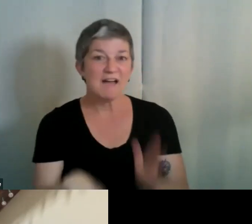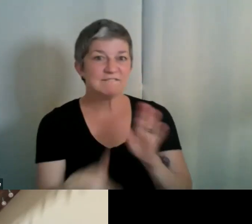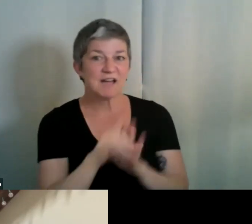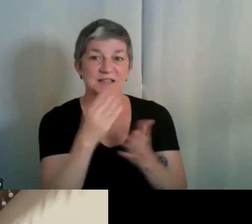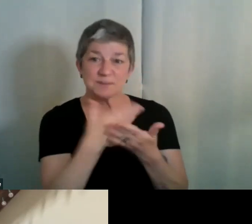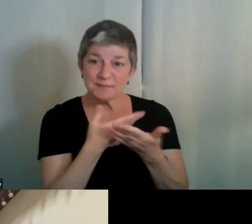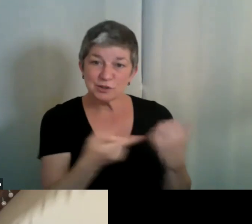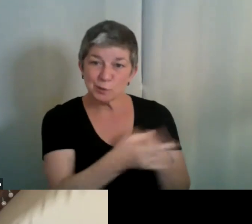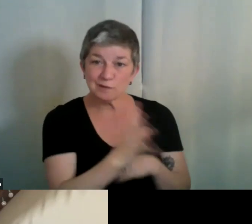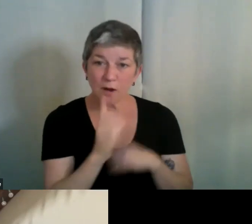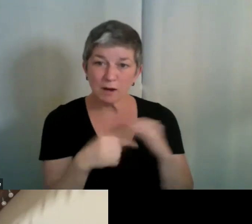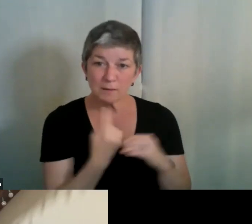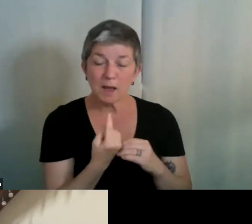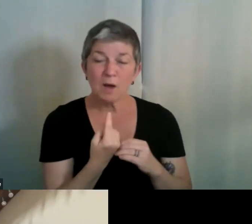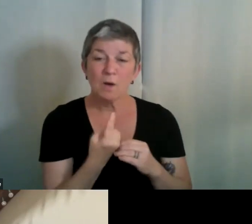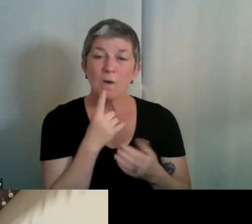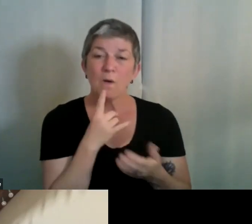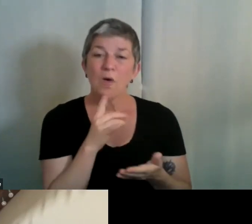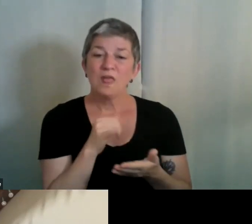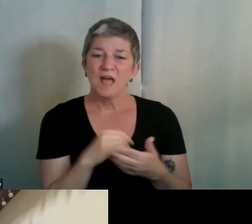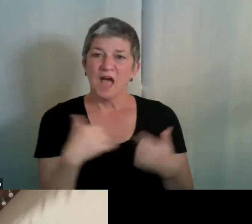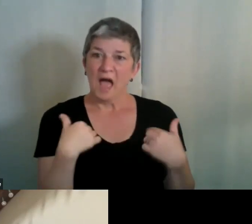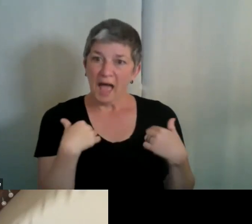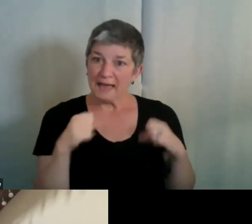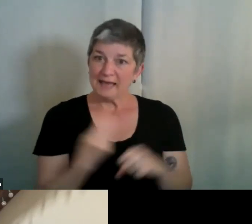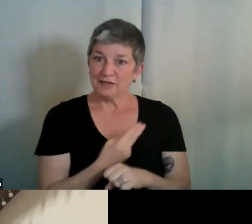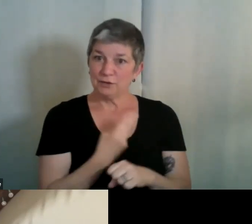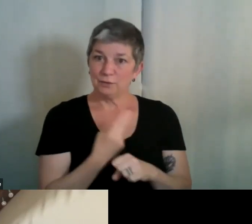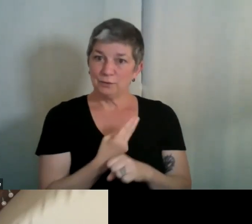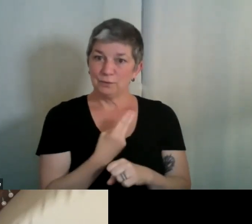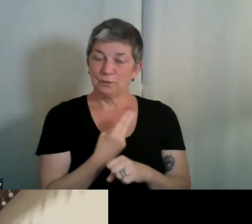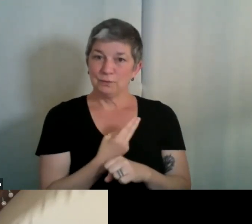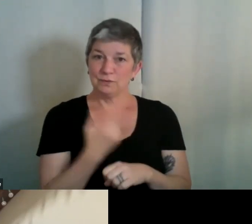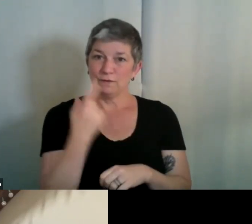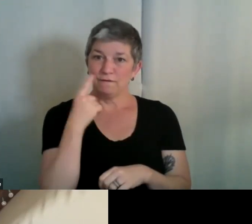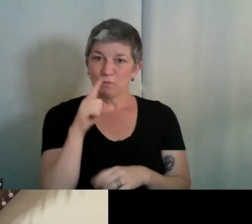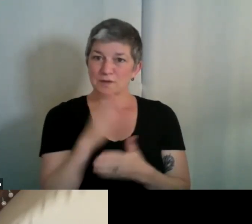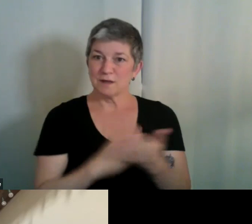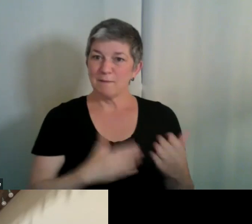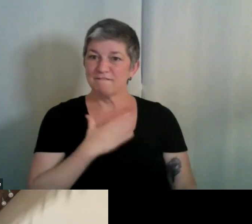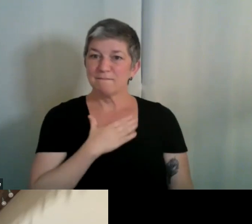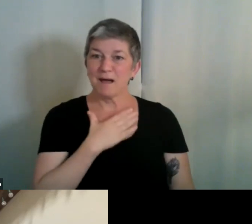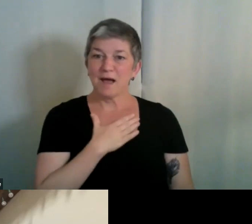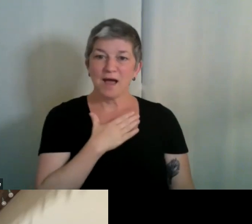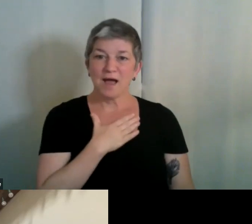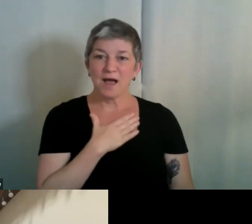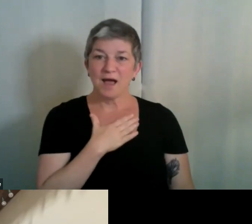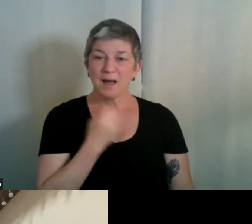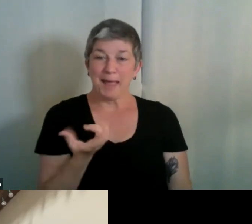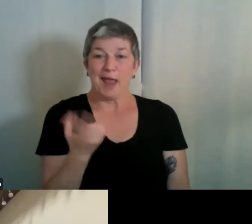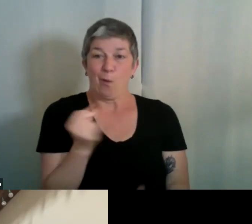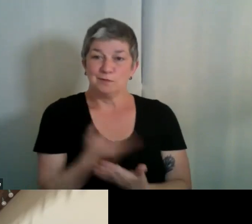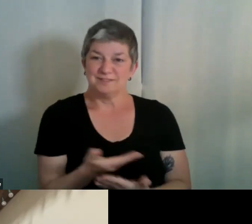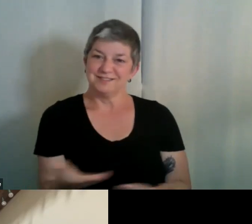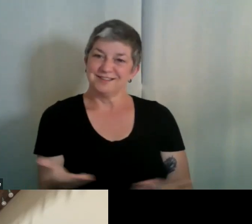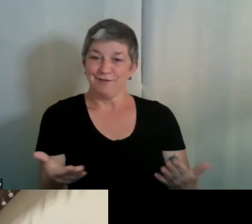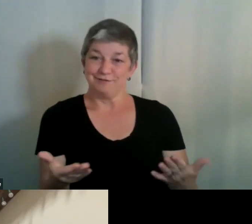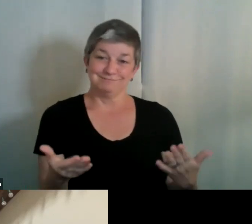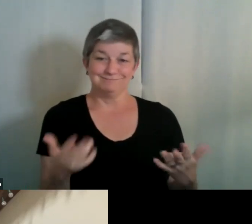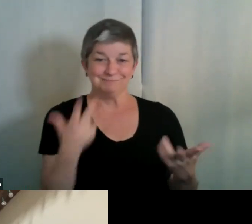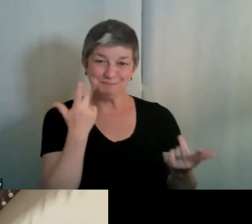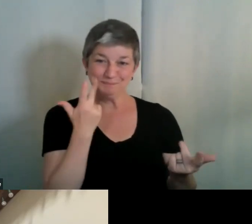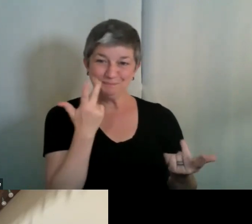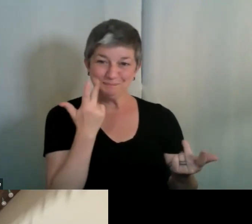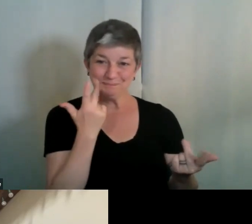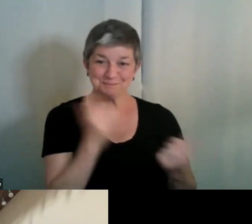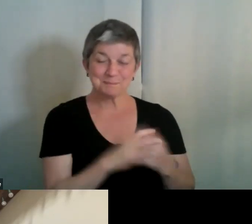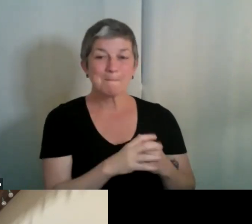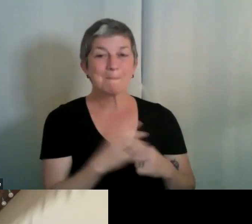about, that I could use for some of my own stuff. I told Ray,